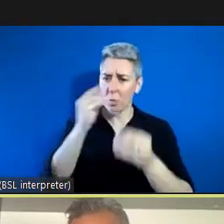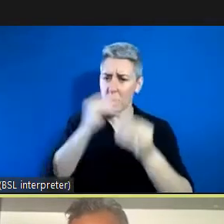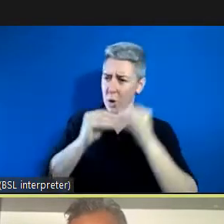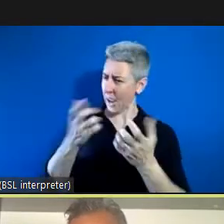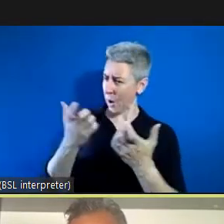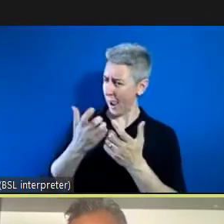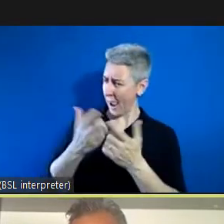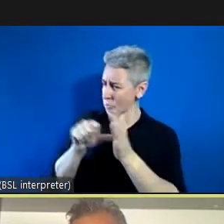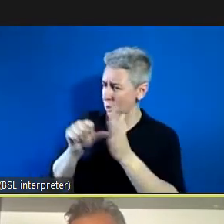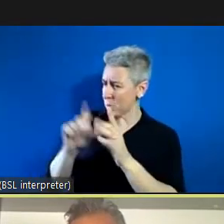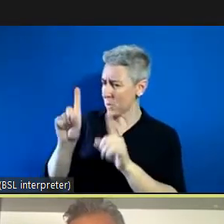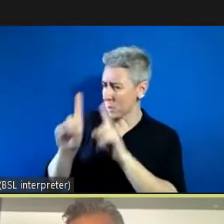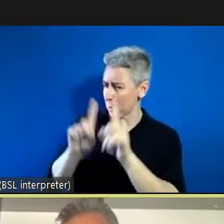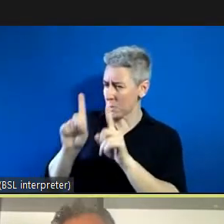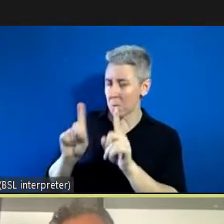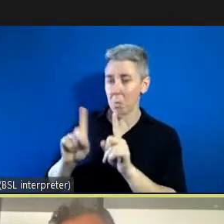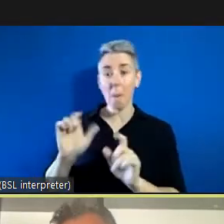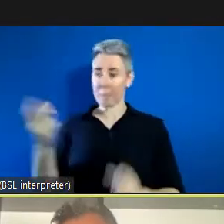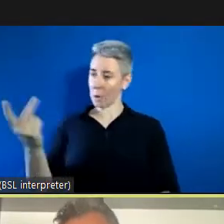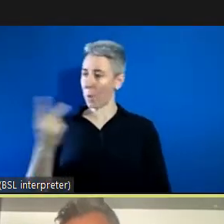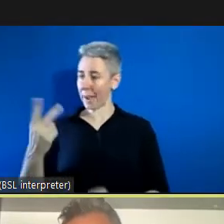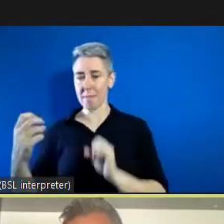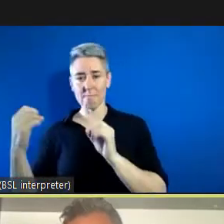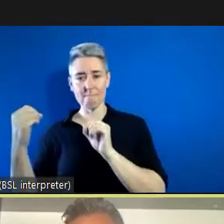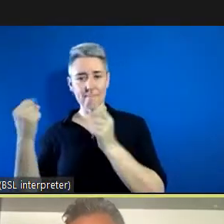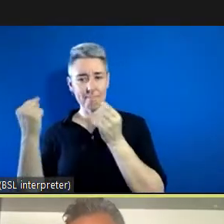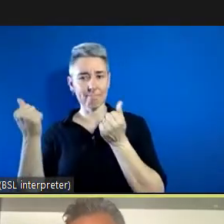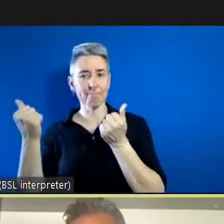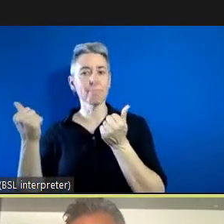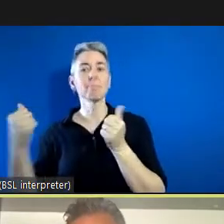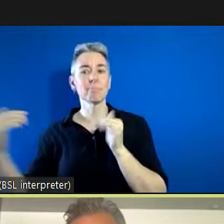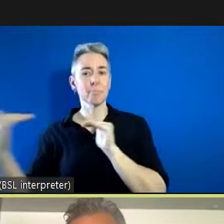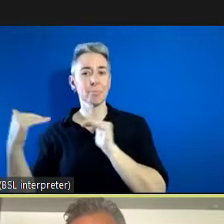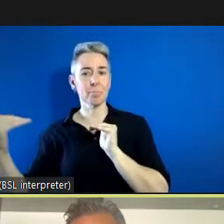can speak to each other. It's the same ease of which I think sometimes black women may speak